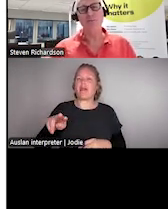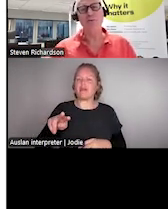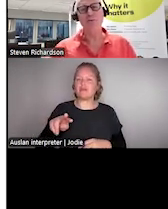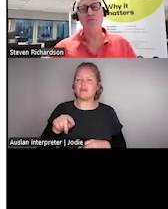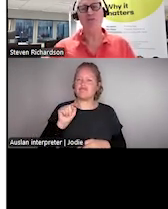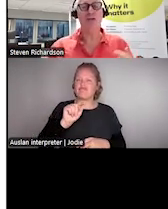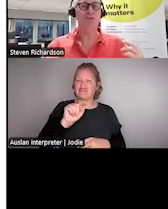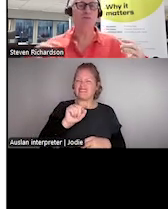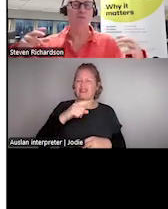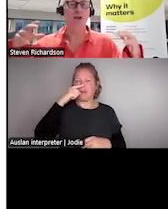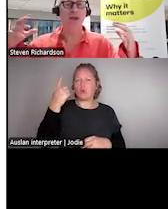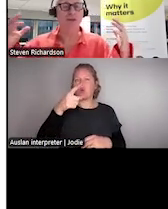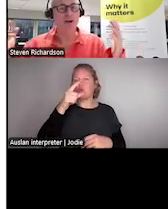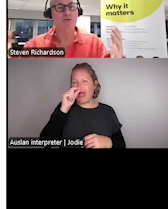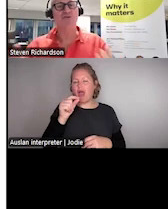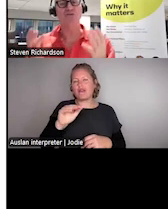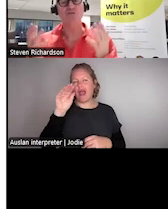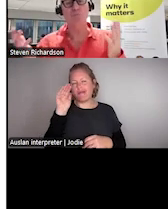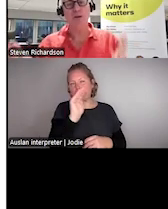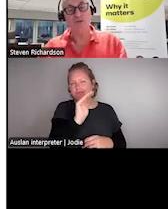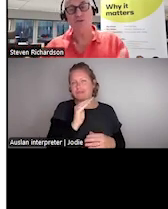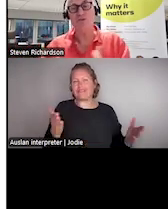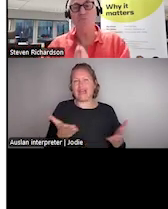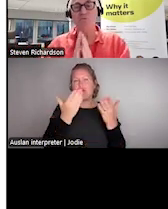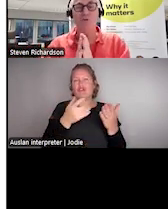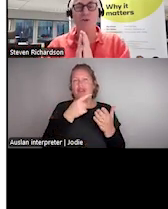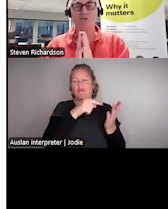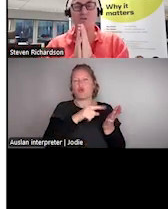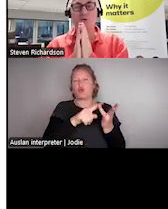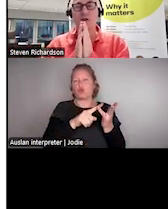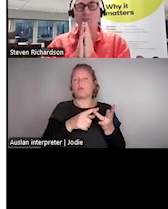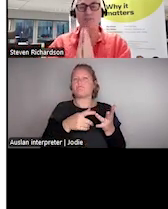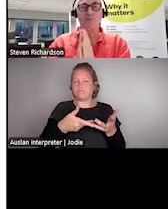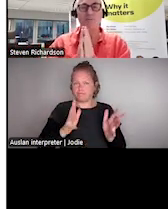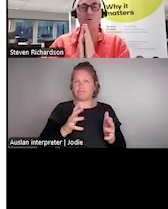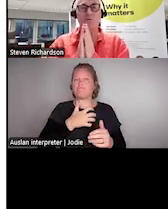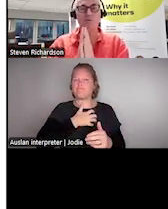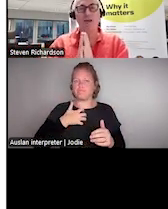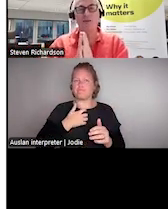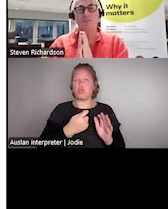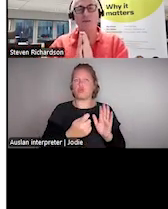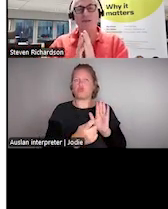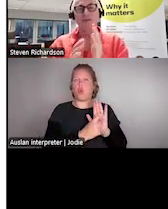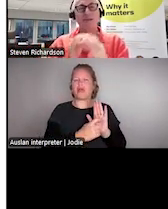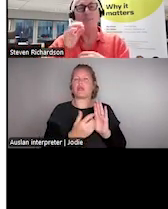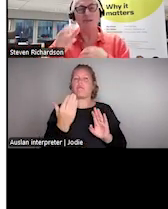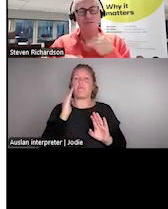people you can reach out and encourage to pledge to you or donate you before the day. The doubling